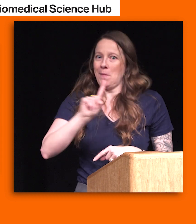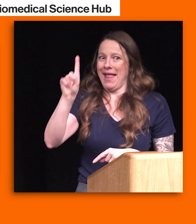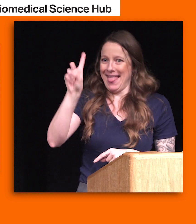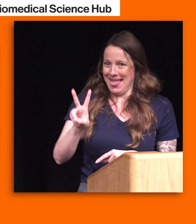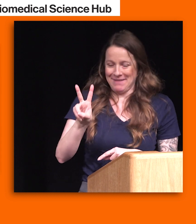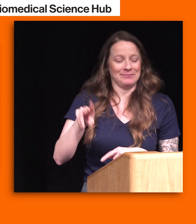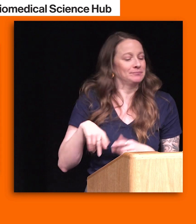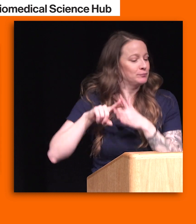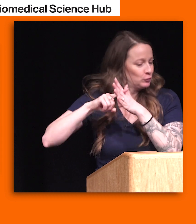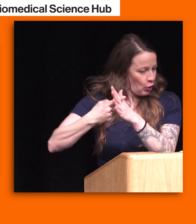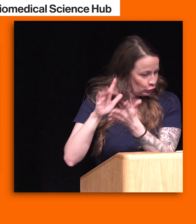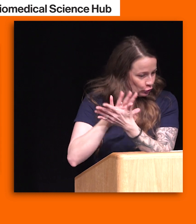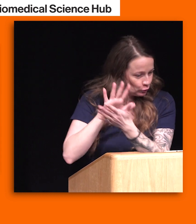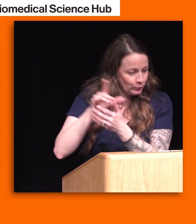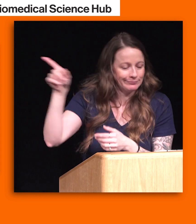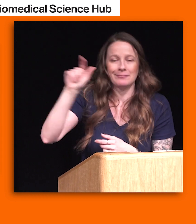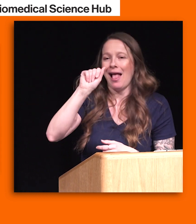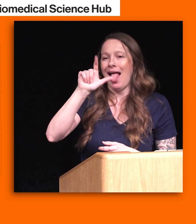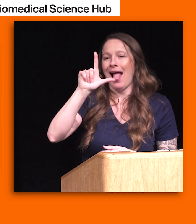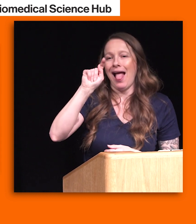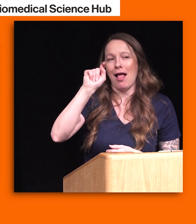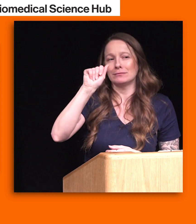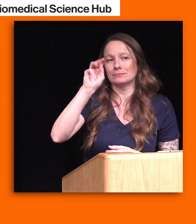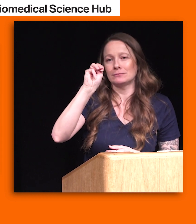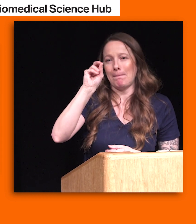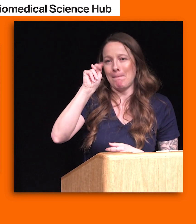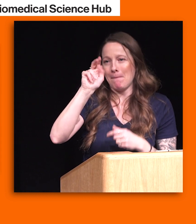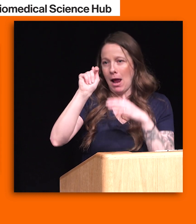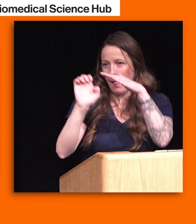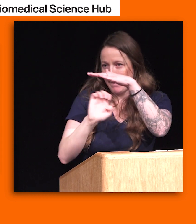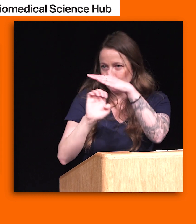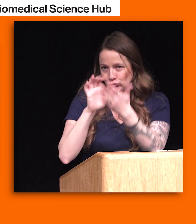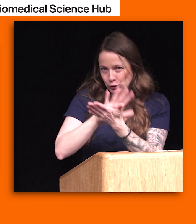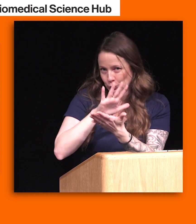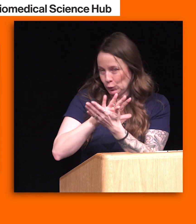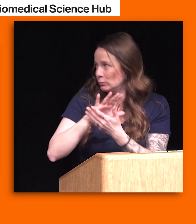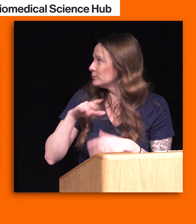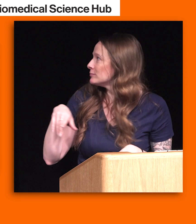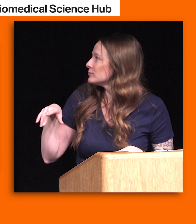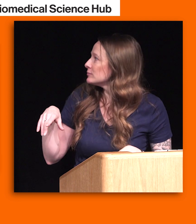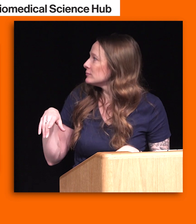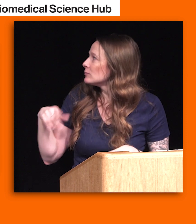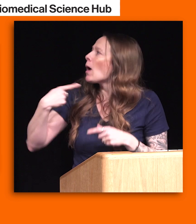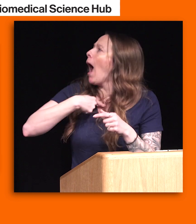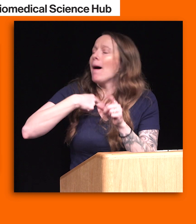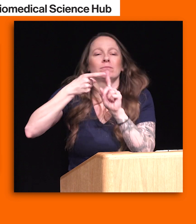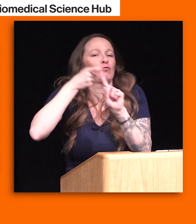So, I went there starting at a year and a half. That was in Altamont Elementary School.